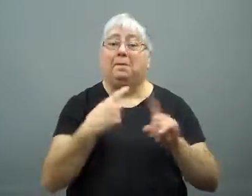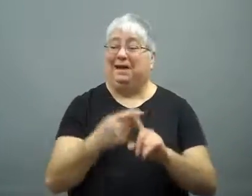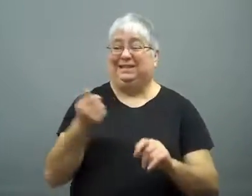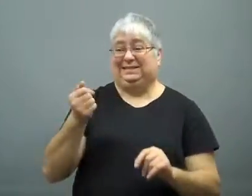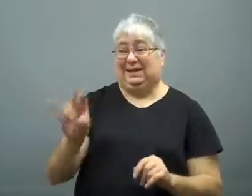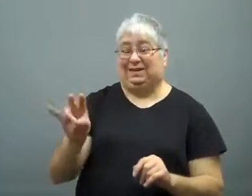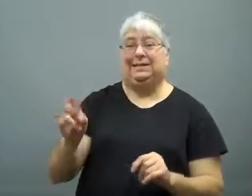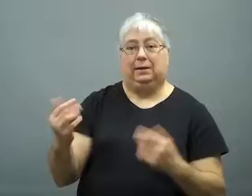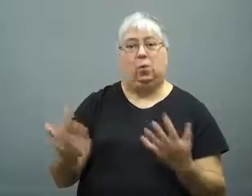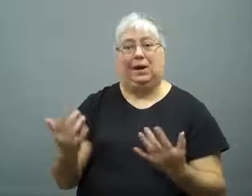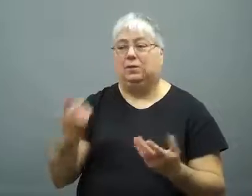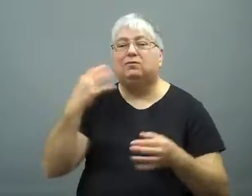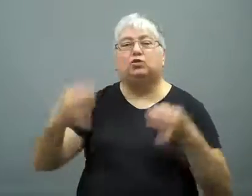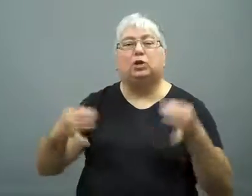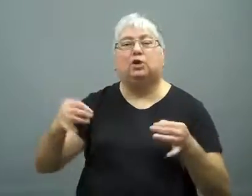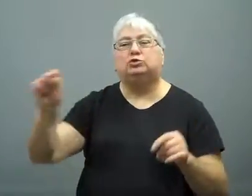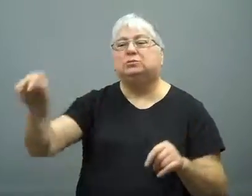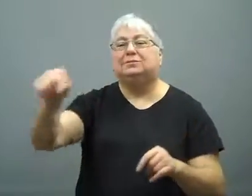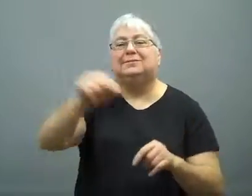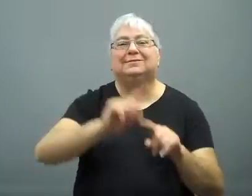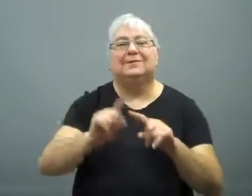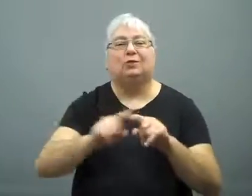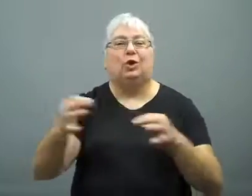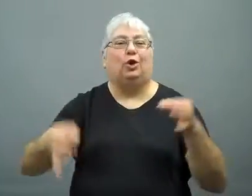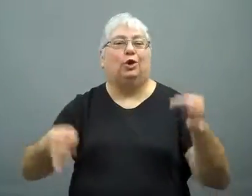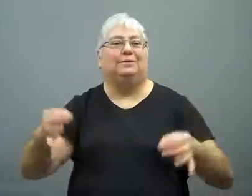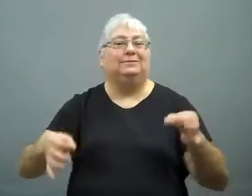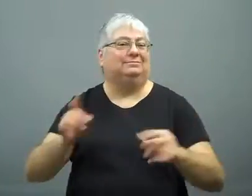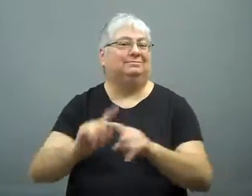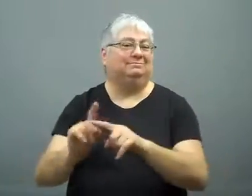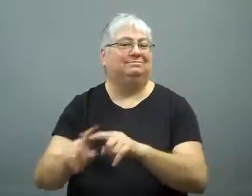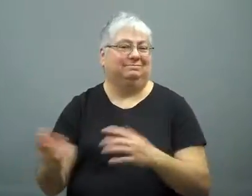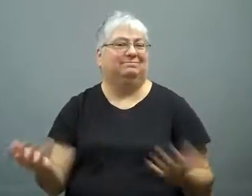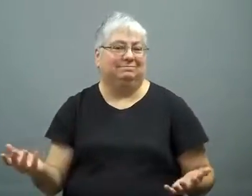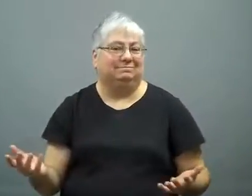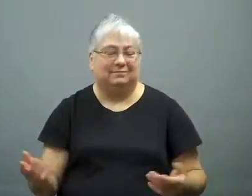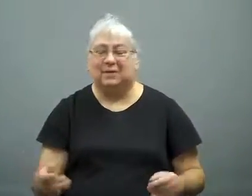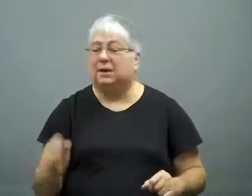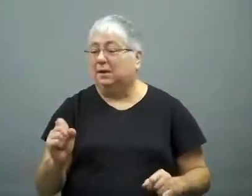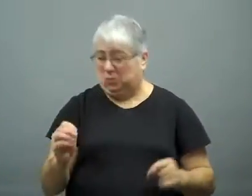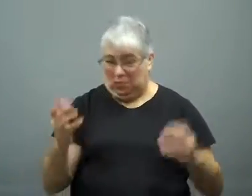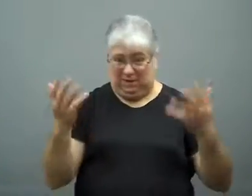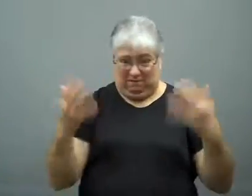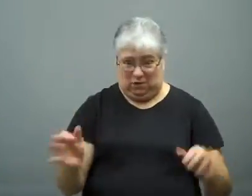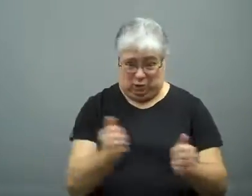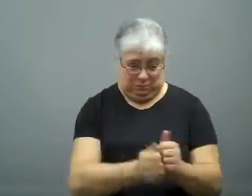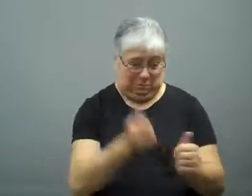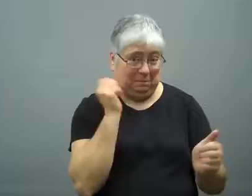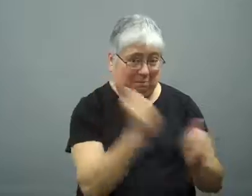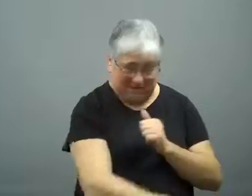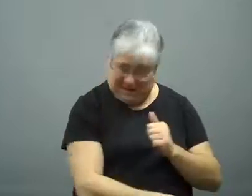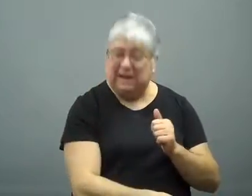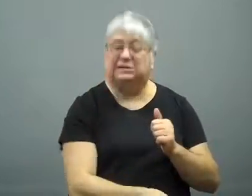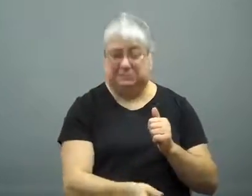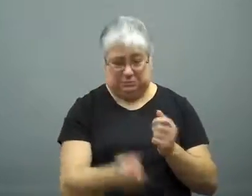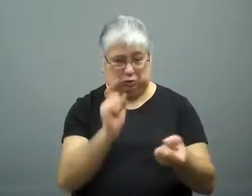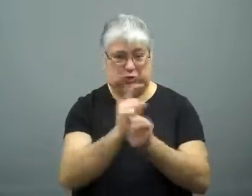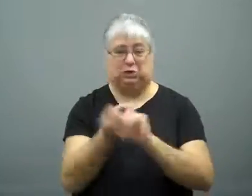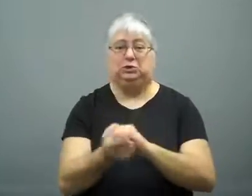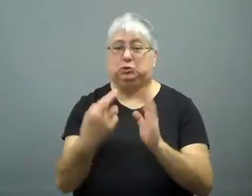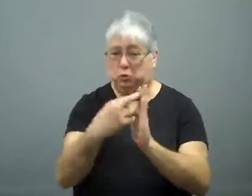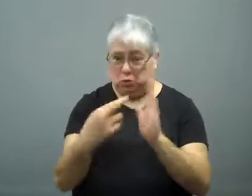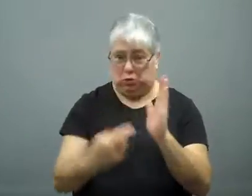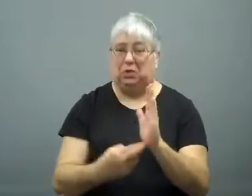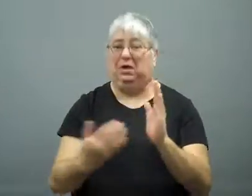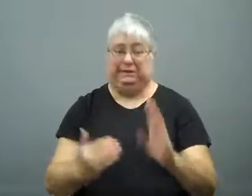and 17 nominees for various judgeships.